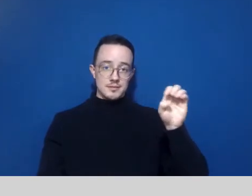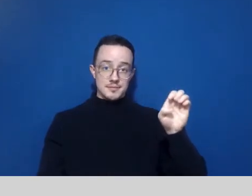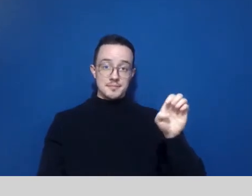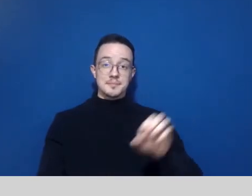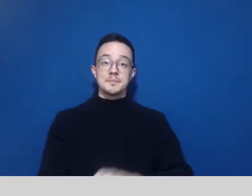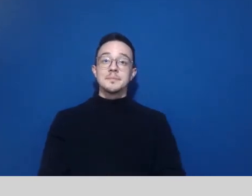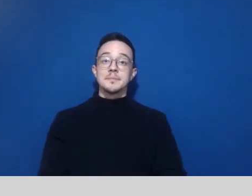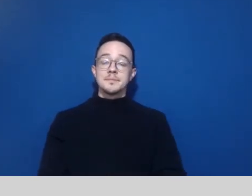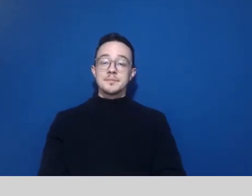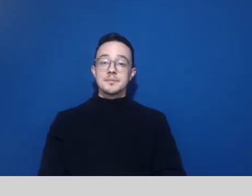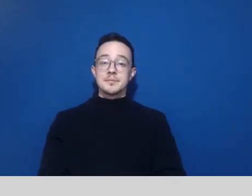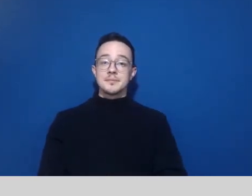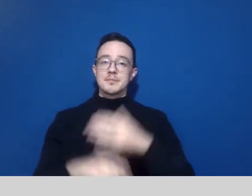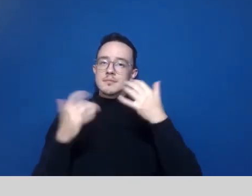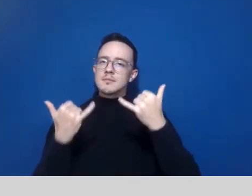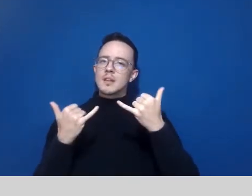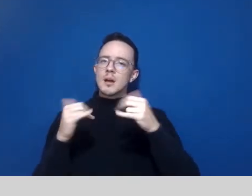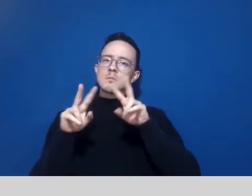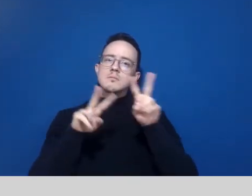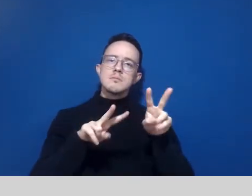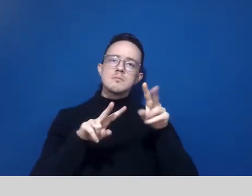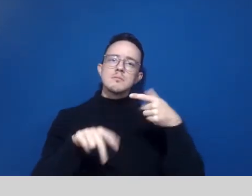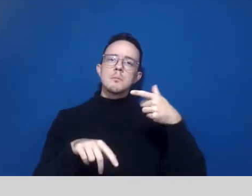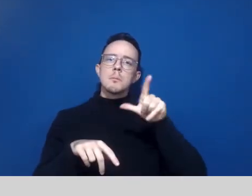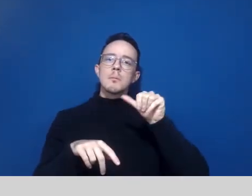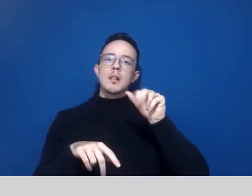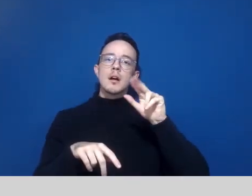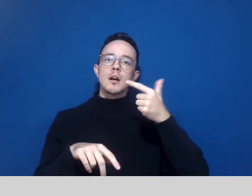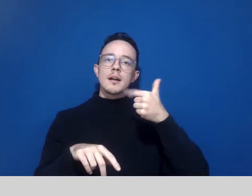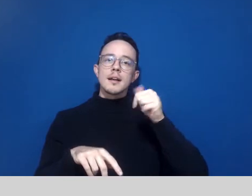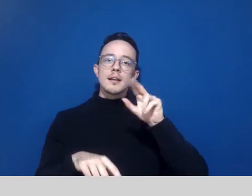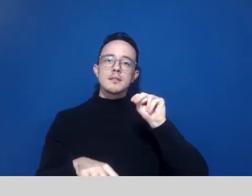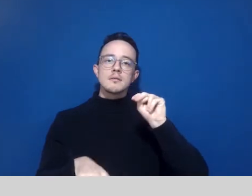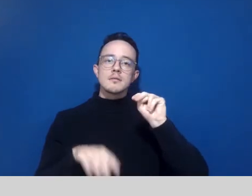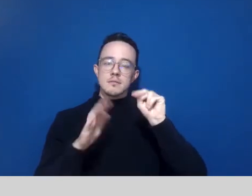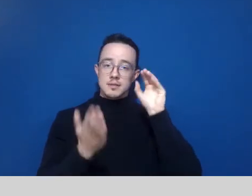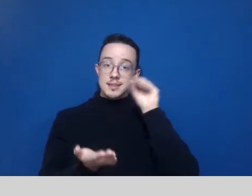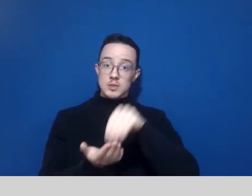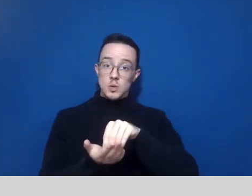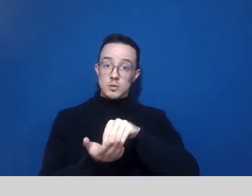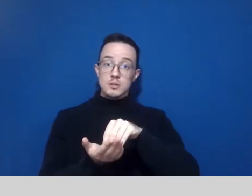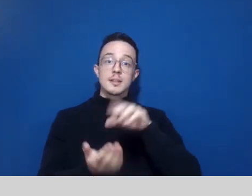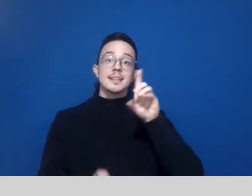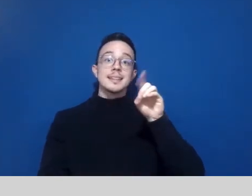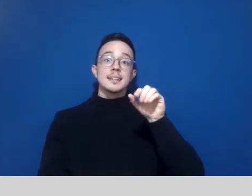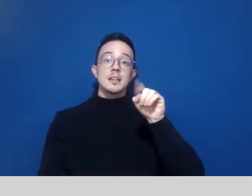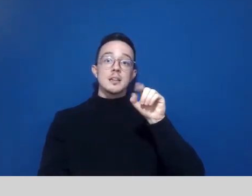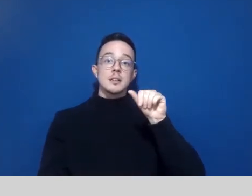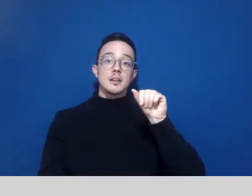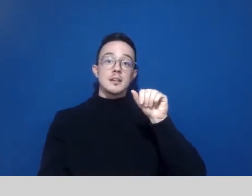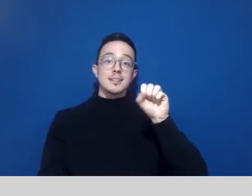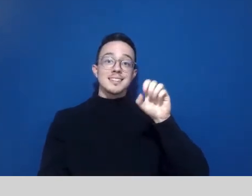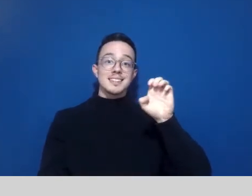And now I'm going to check my datasette plugins and make sure I've got a plugin installed called datasette-cluster-map.